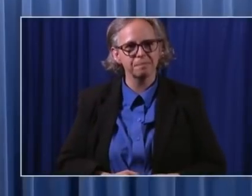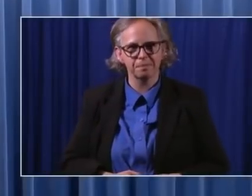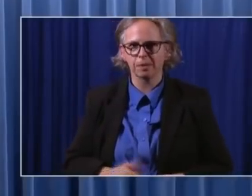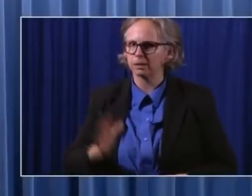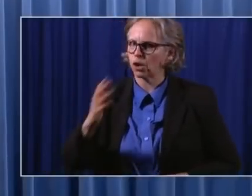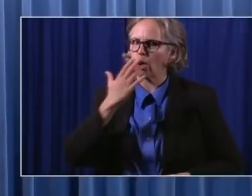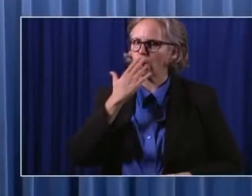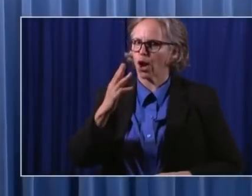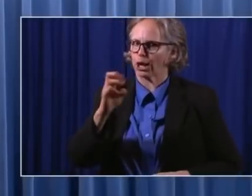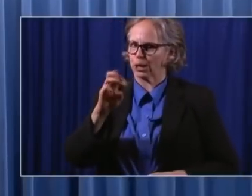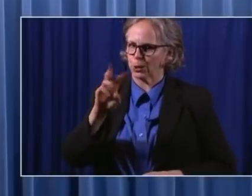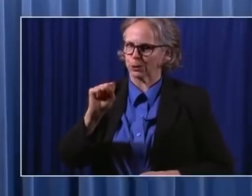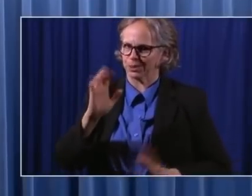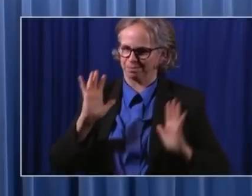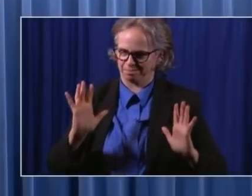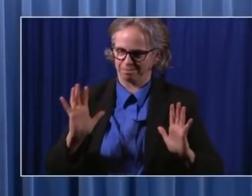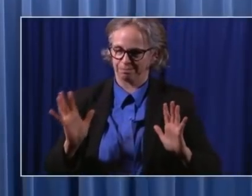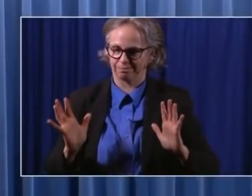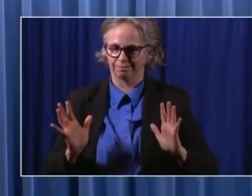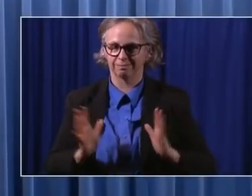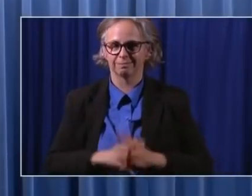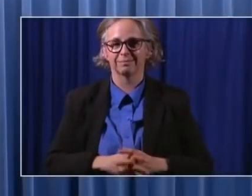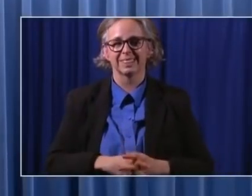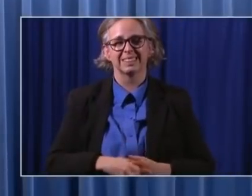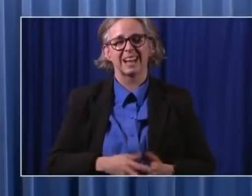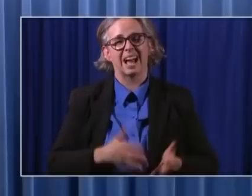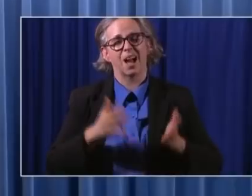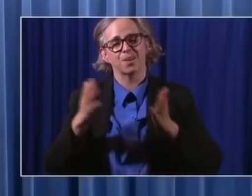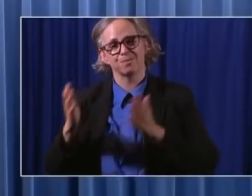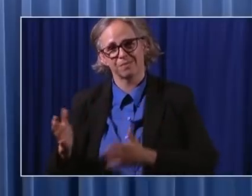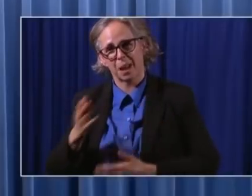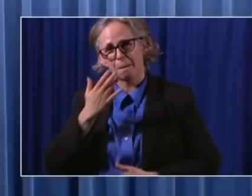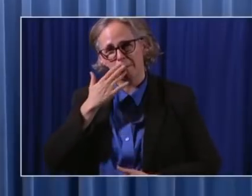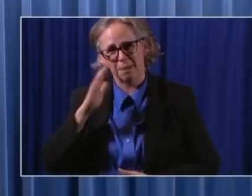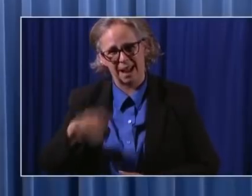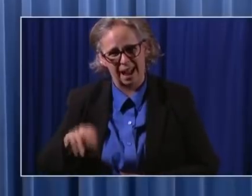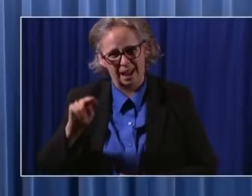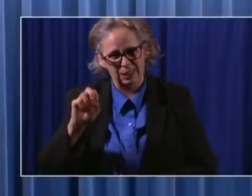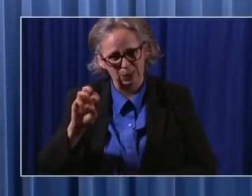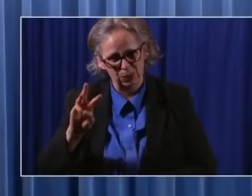TRUMBULL COUNTY WILL CONTINUE TO WEAR MASKS. BUT THAT IS, THAT IS THE GOOD